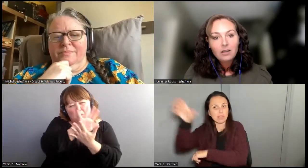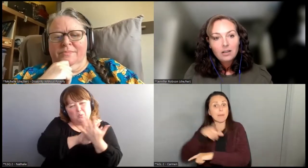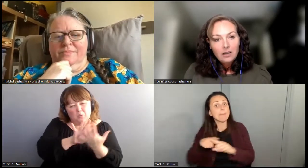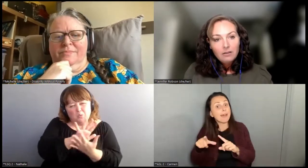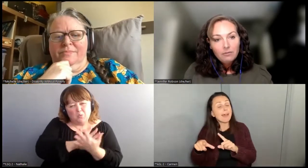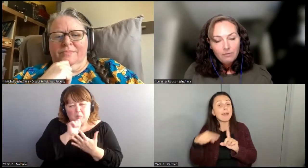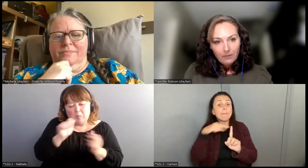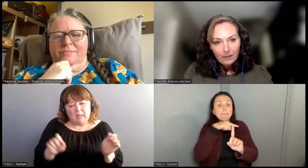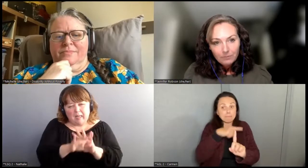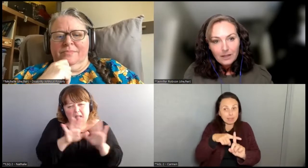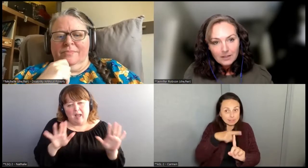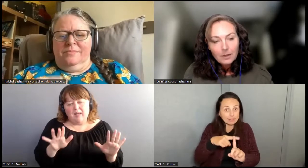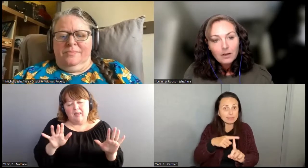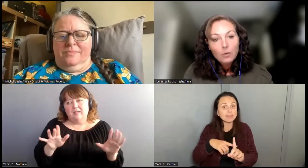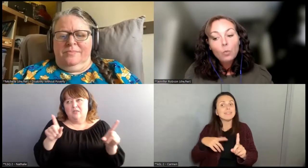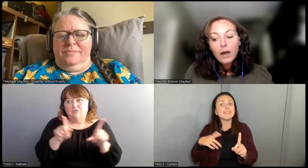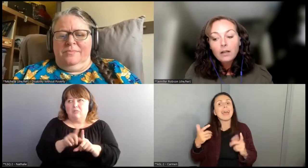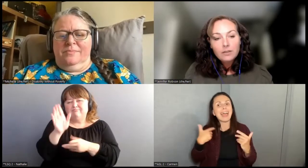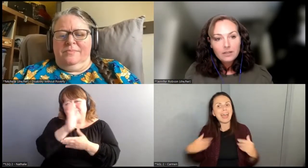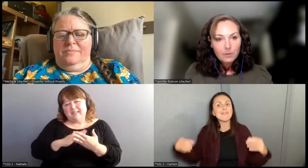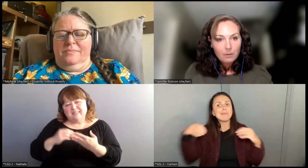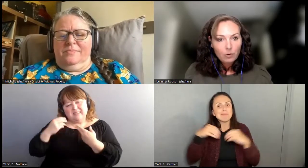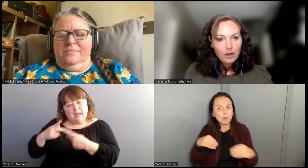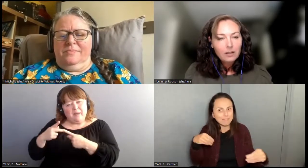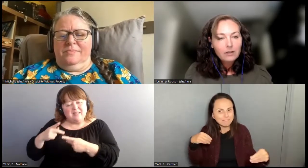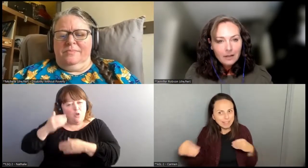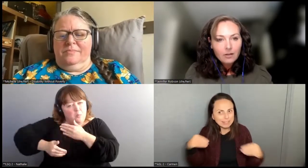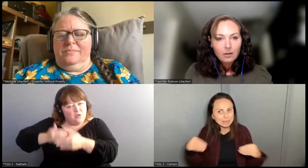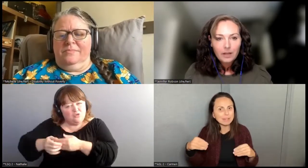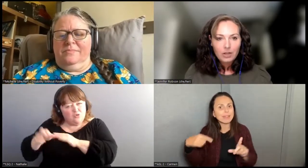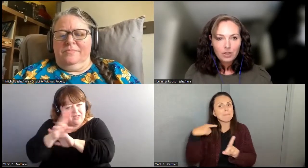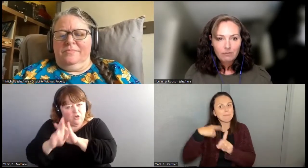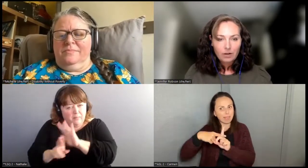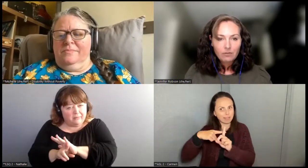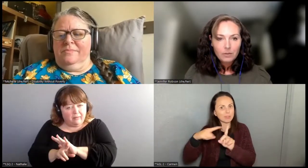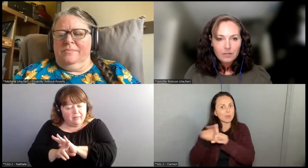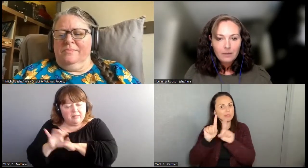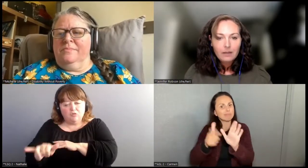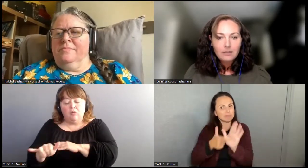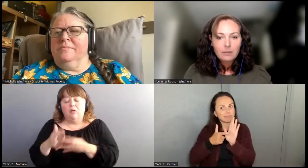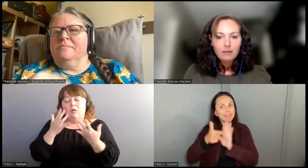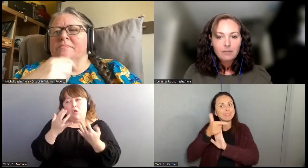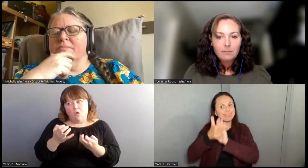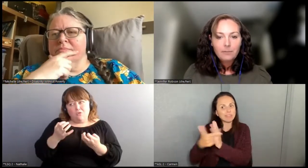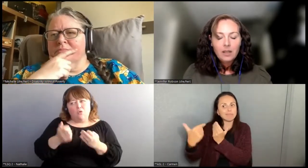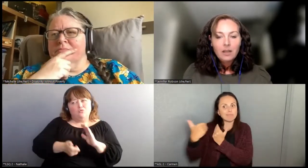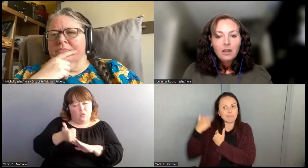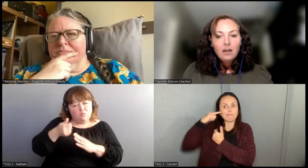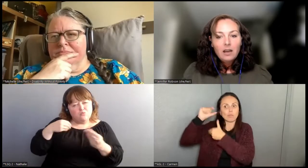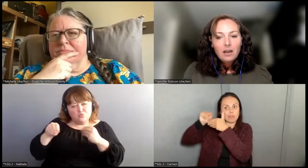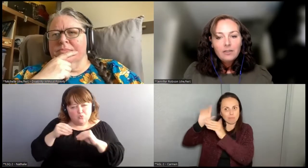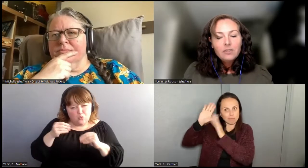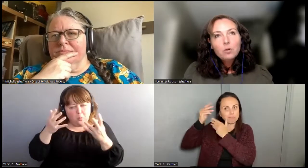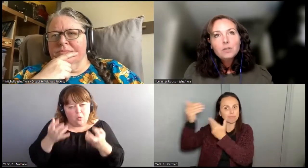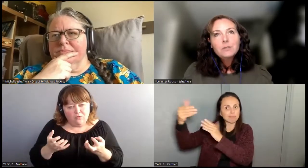AND CREATES A LEGAL OBLIGATION FOR GOVERNMENT TO PAY THIS BENEFIT. I THINK THERE WERE ALSO